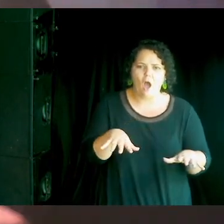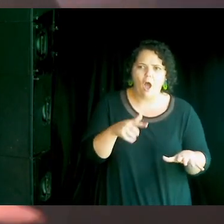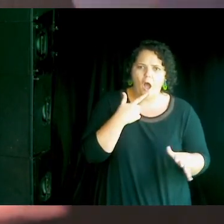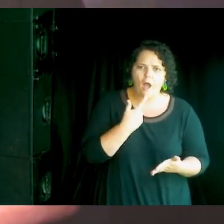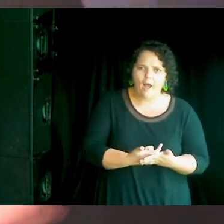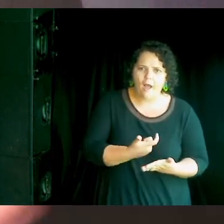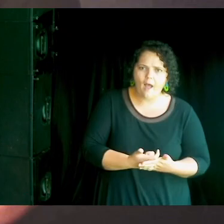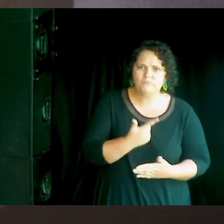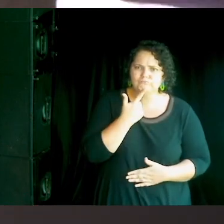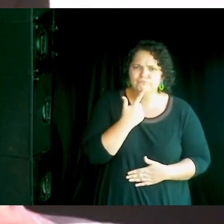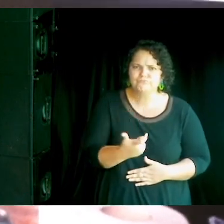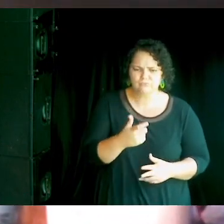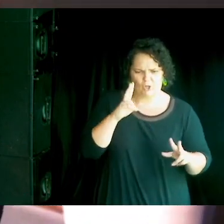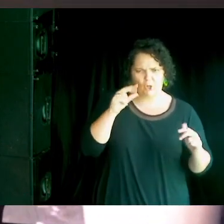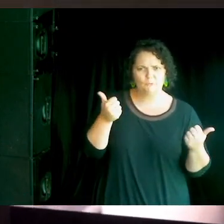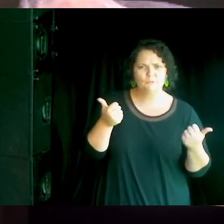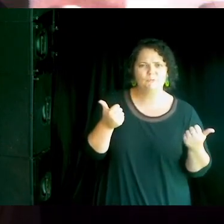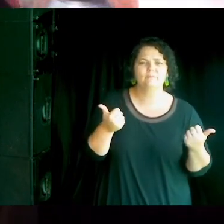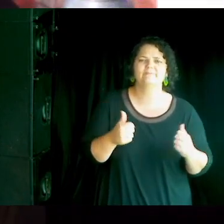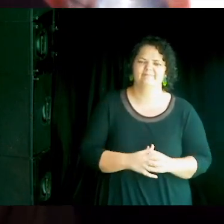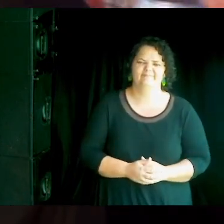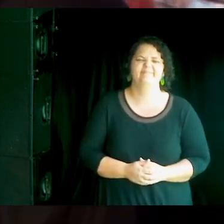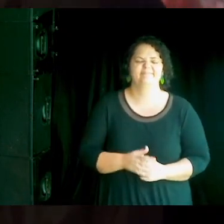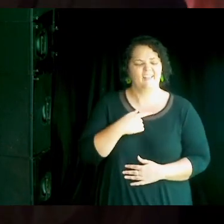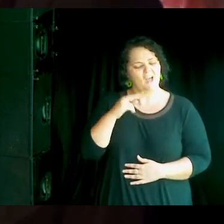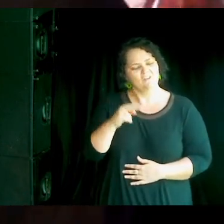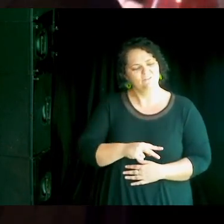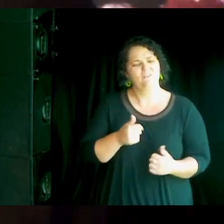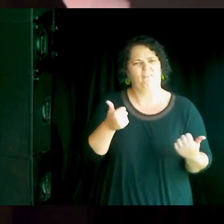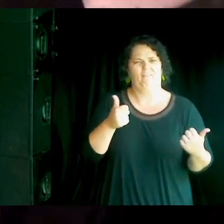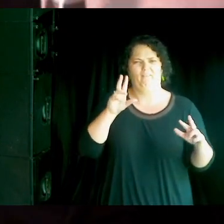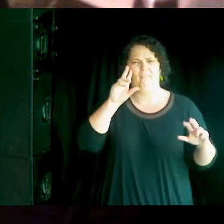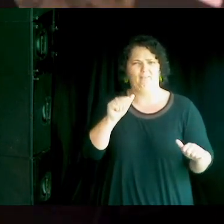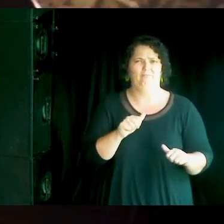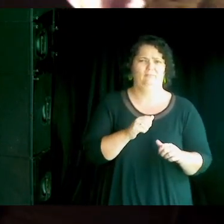wow it looks so nice and so fresh it reminds me of Thailand because Thailand Thai food are all